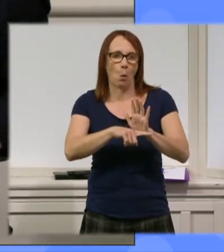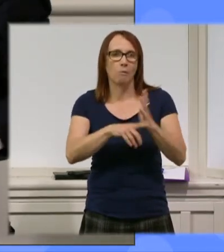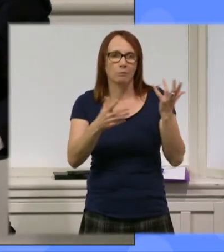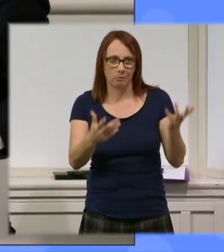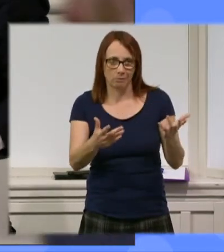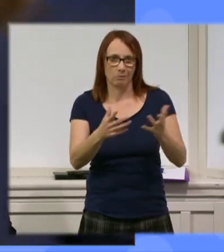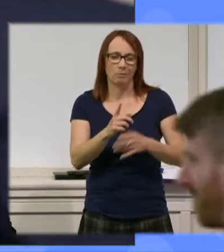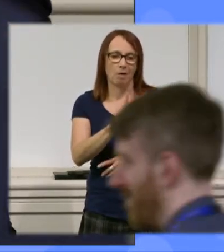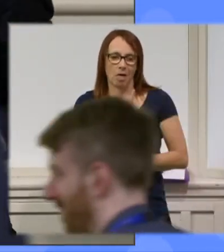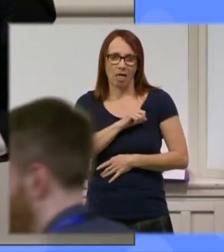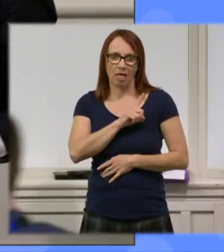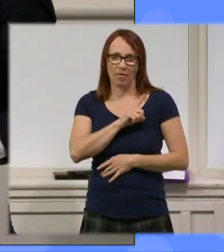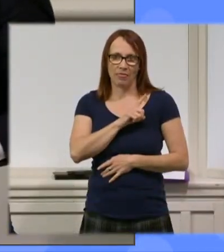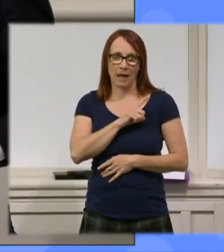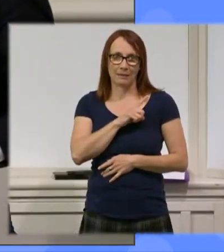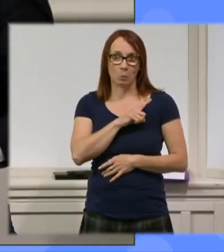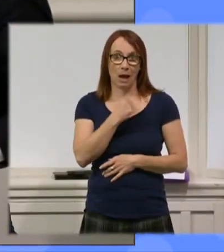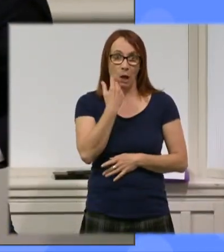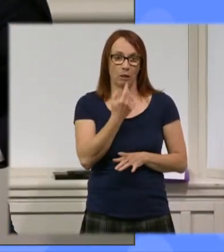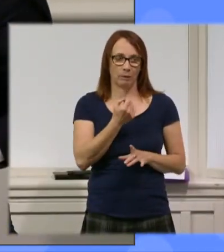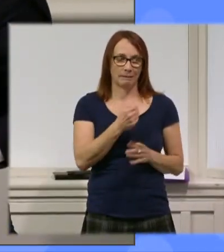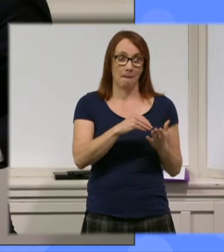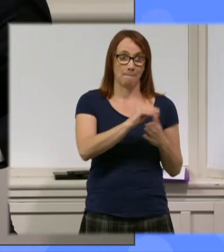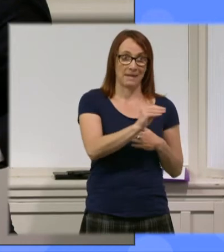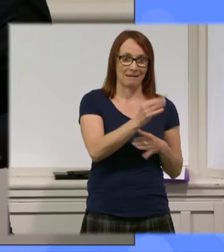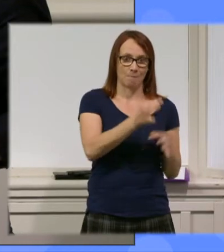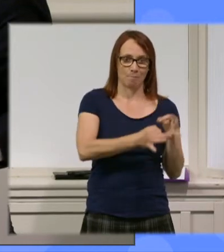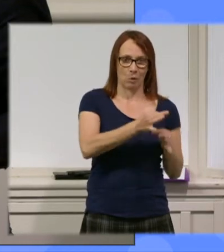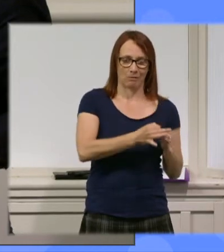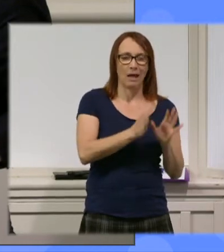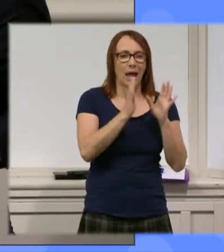paying politicians and lobbying governments have the powers to rein in